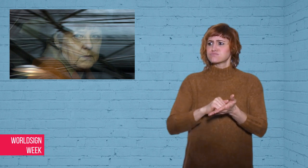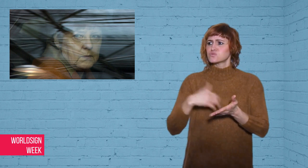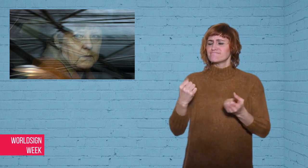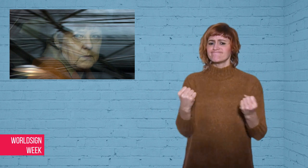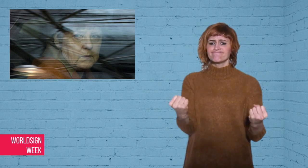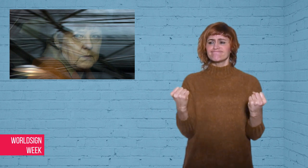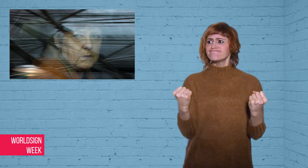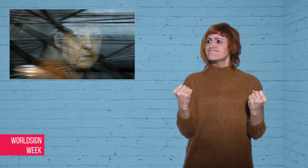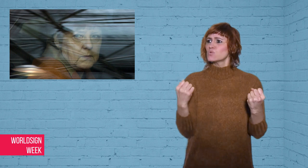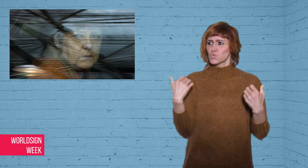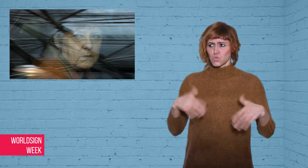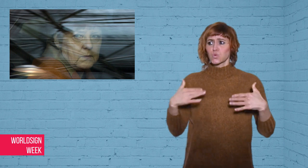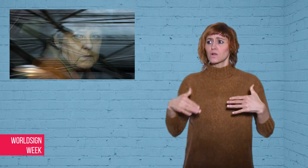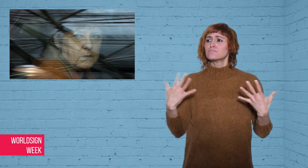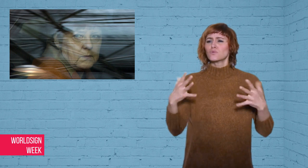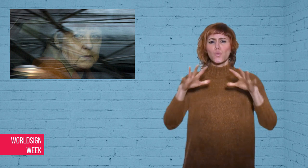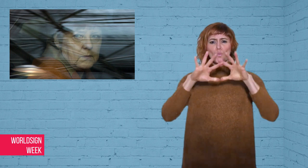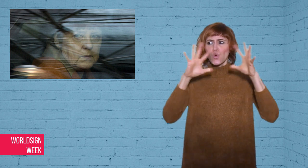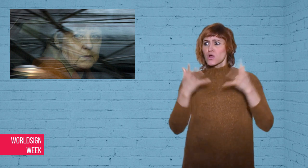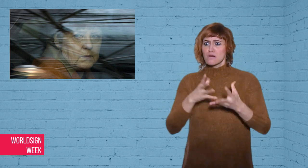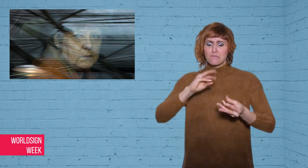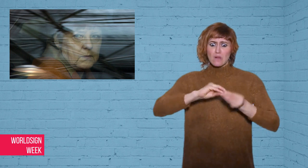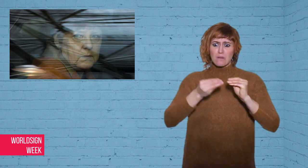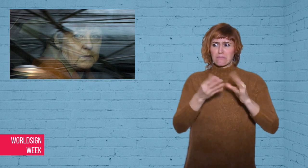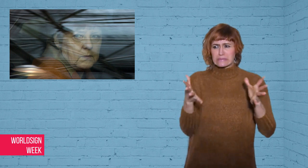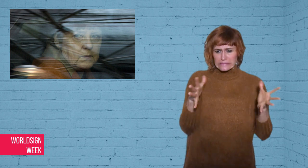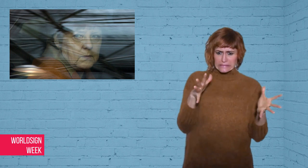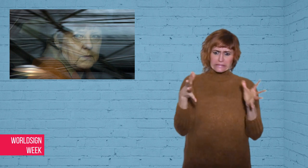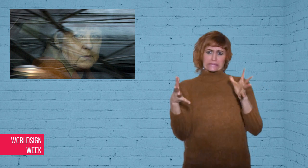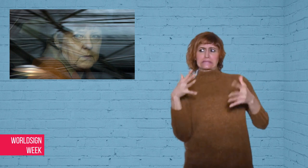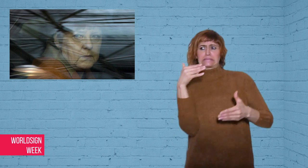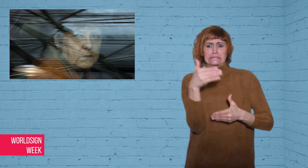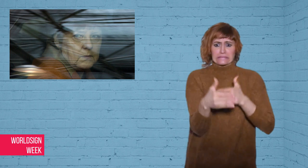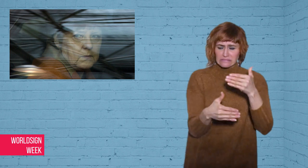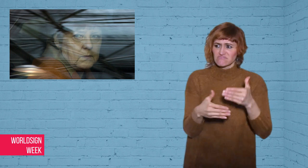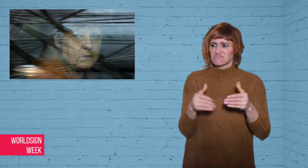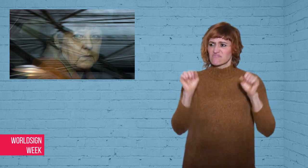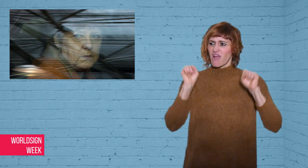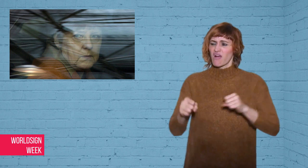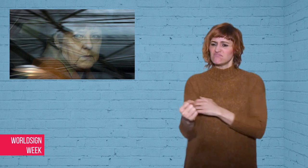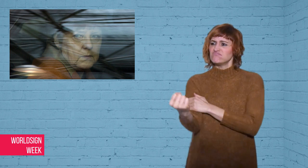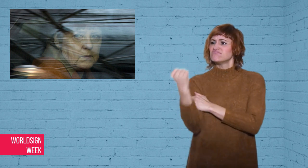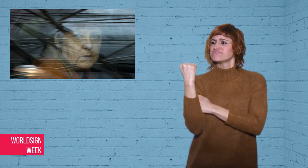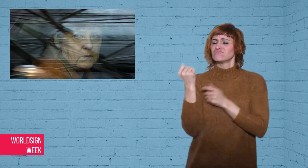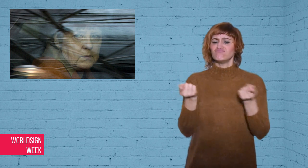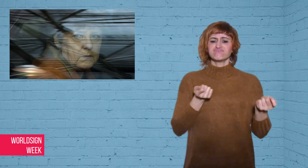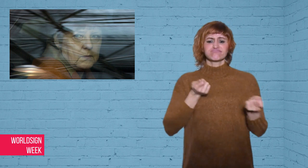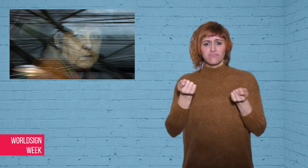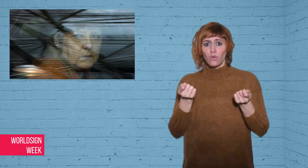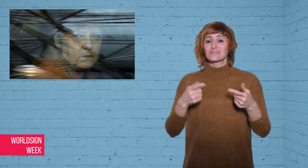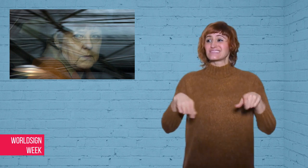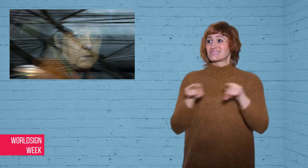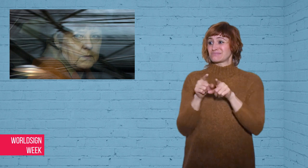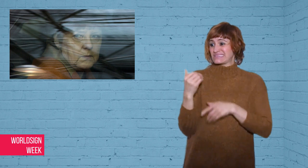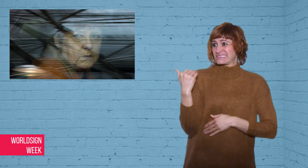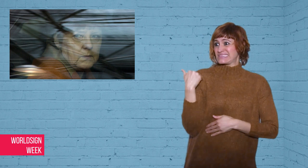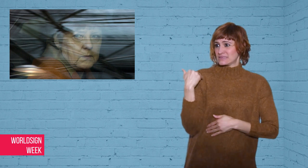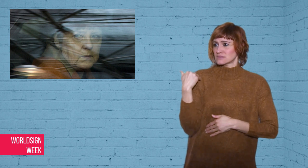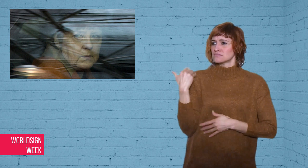a tough leader who carried the country through